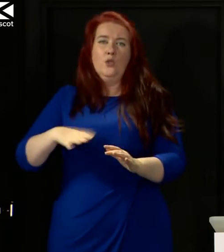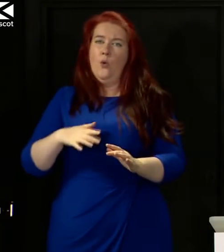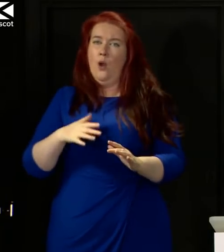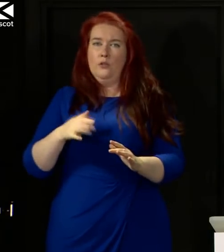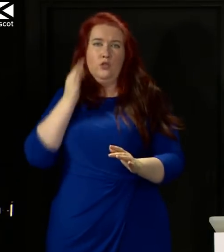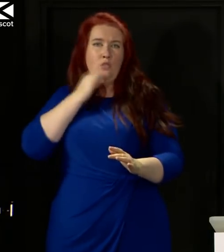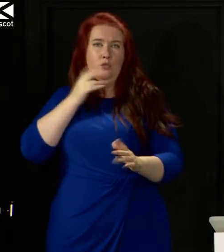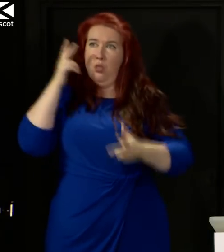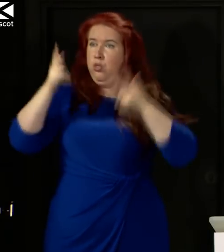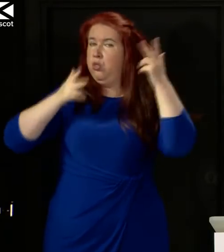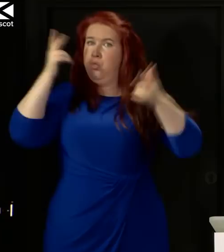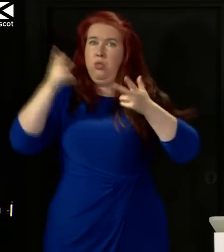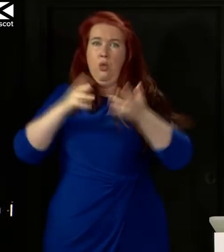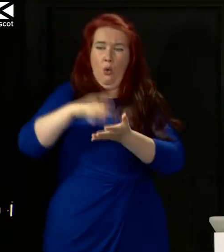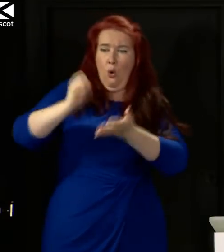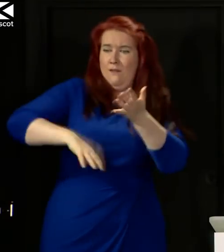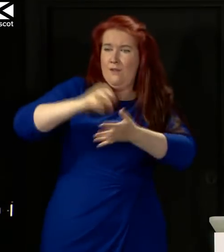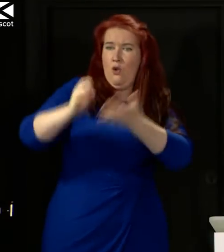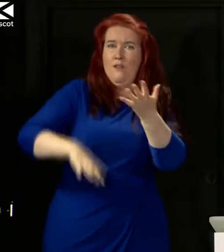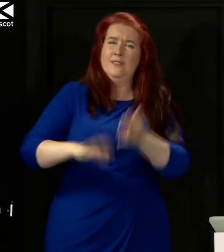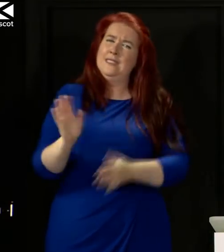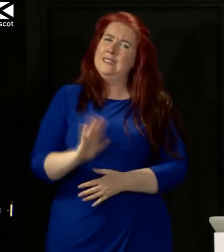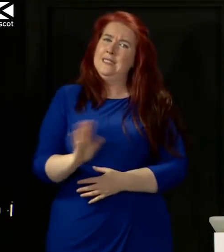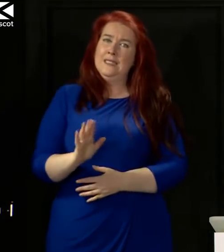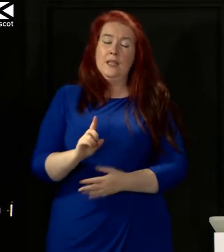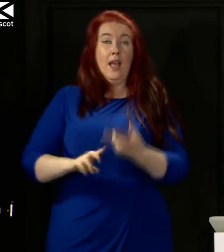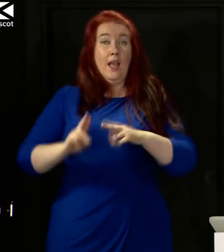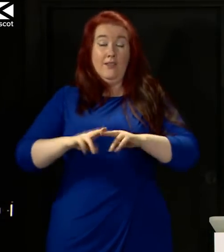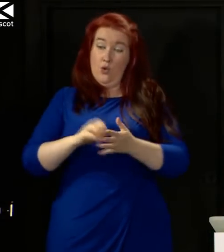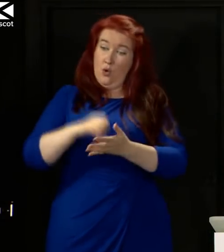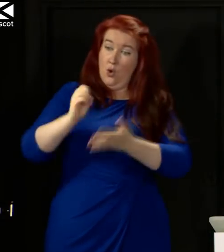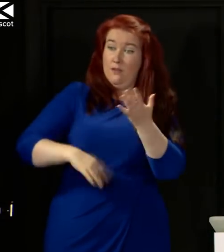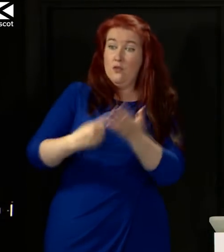lockdown measures. Because if we ease restrictions too quickly - and allow the virus to run out